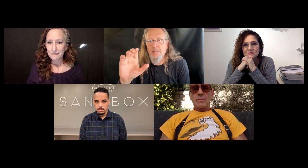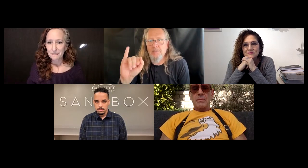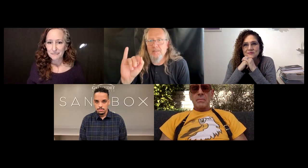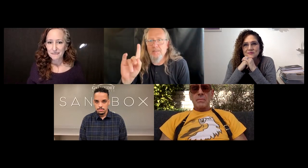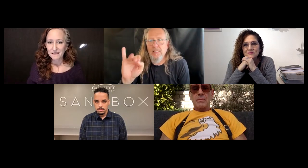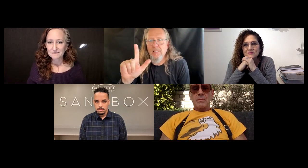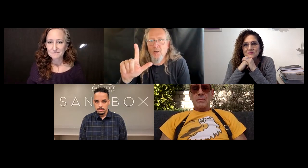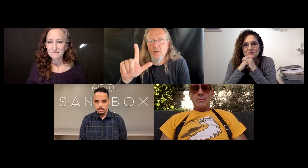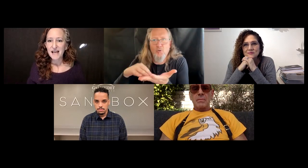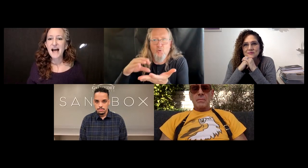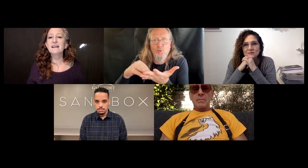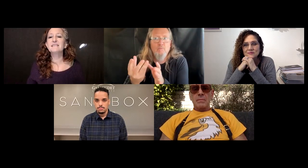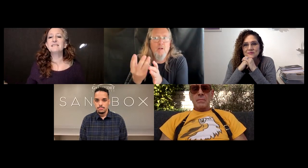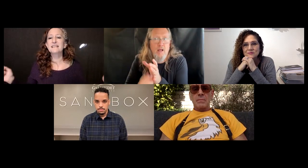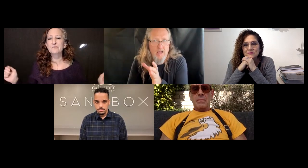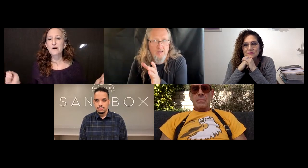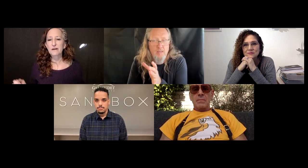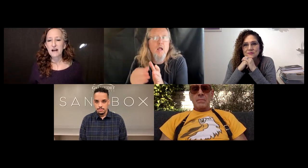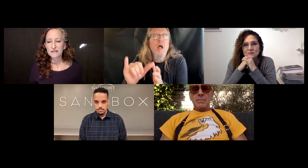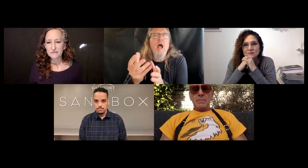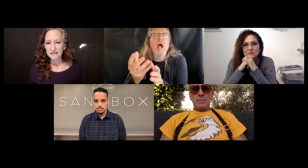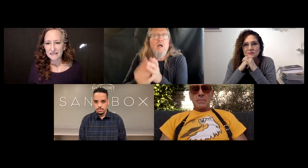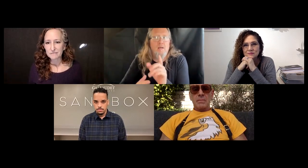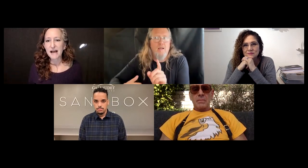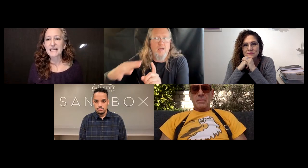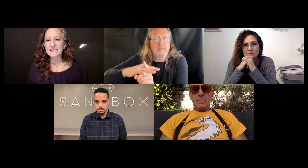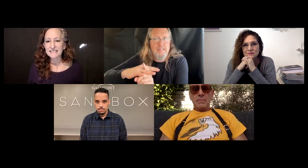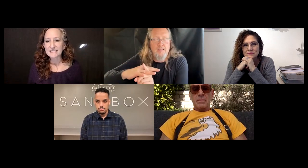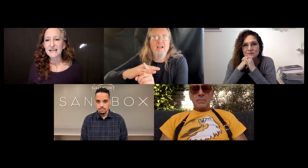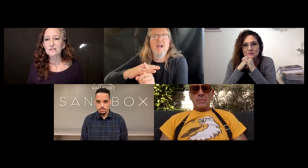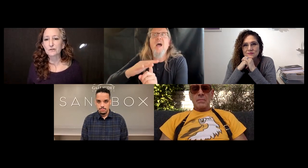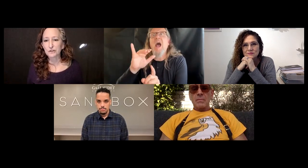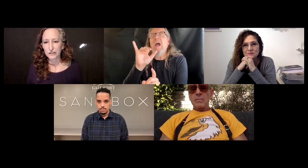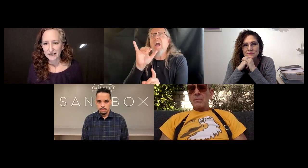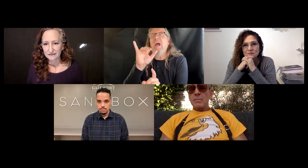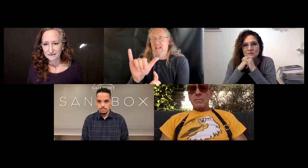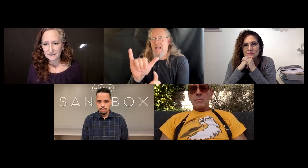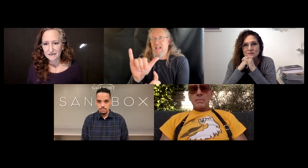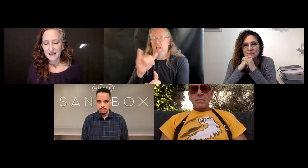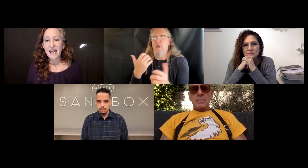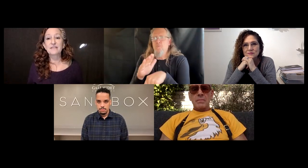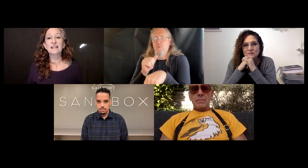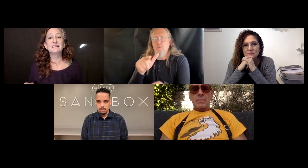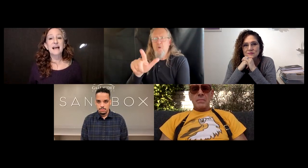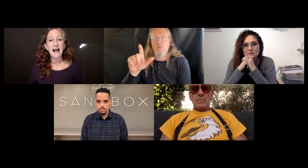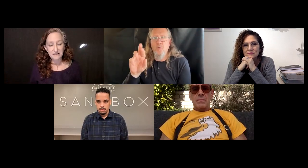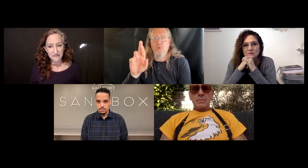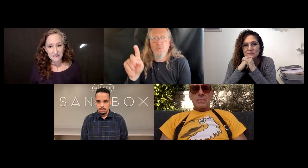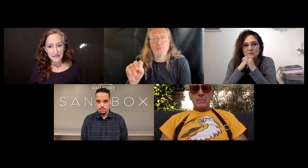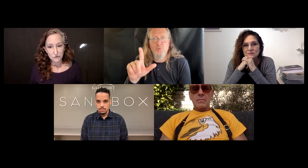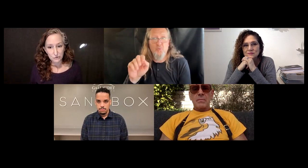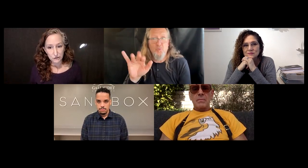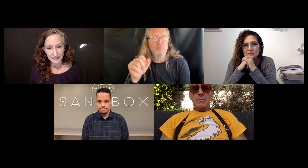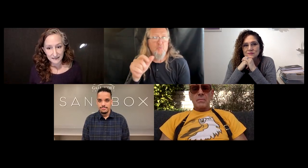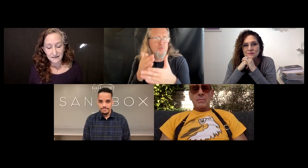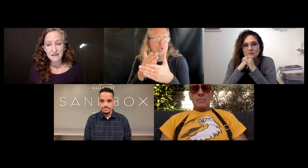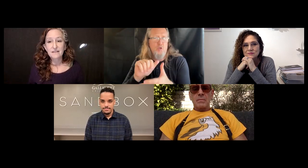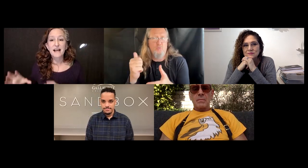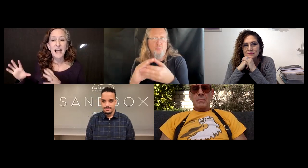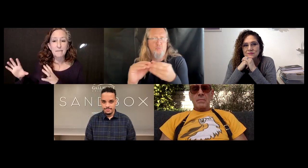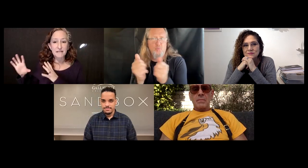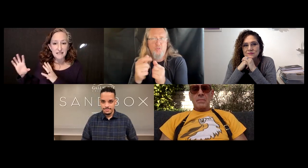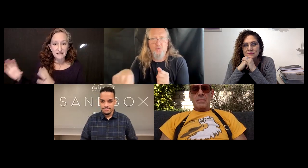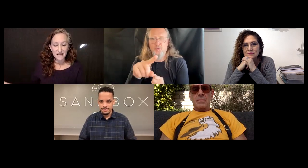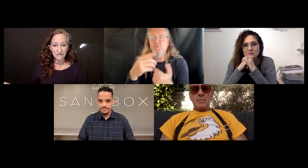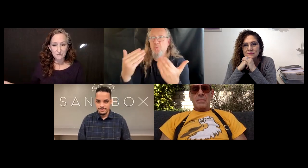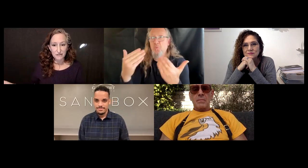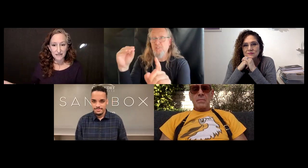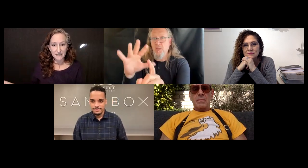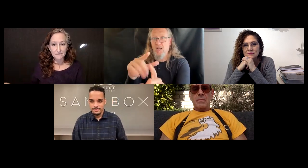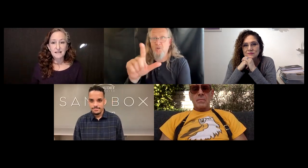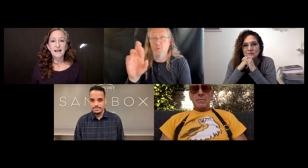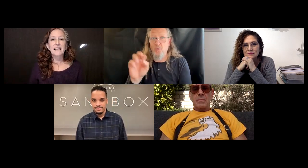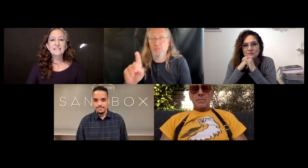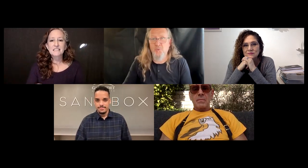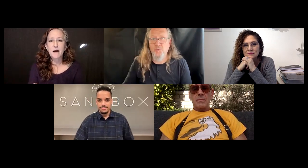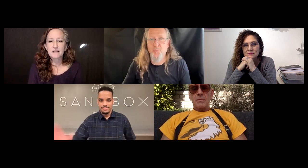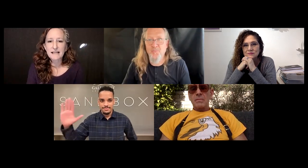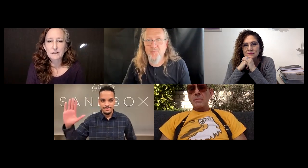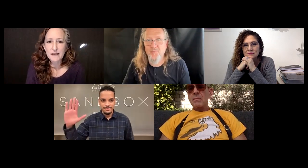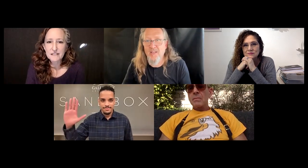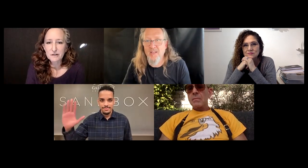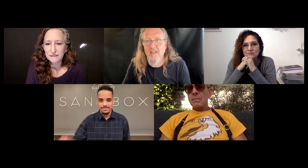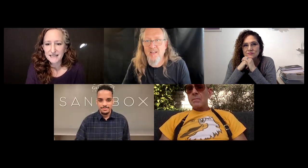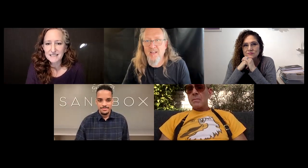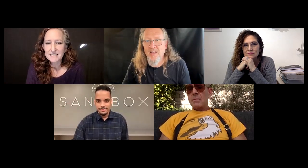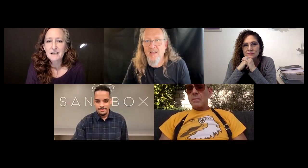That is what we always mean by incidental learning, and the lack of incidental learning that happens in the deaf community. I'd like to spot light, Lorenzo, please.